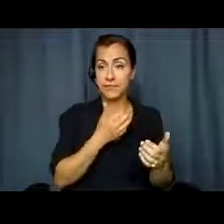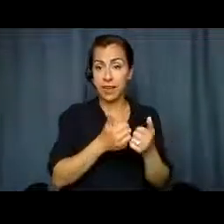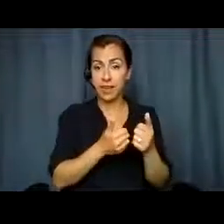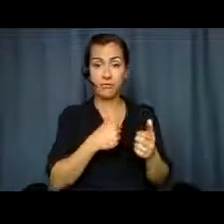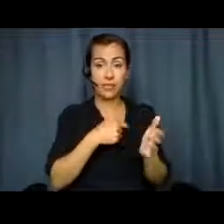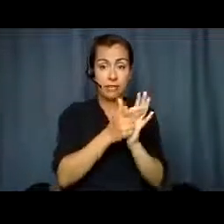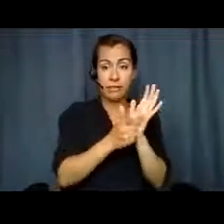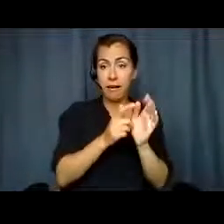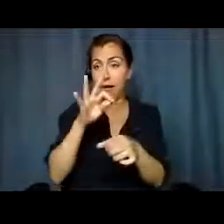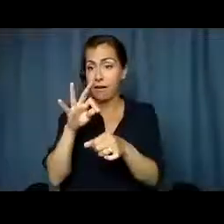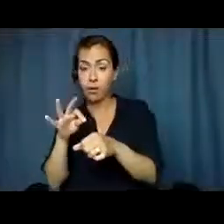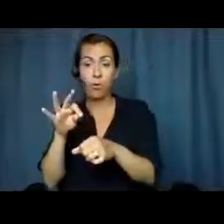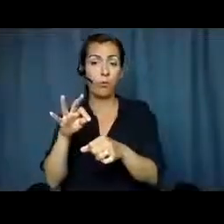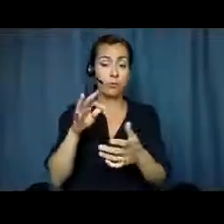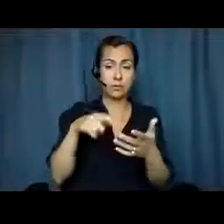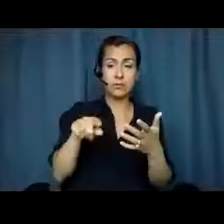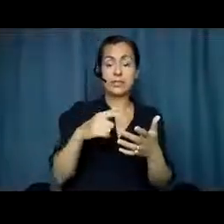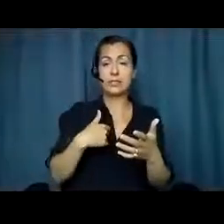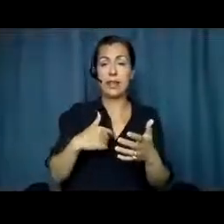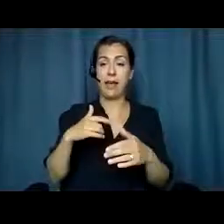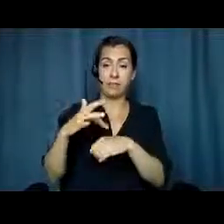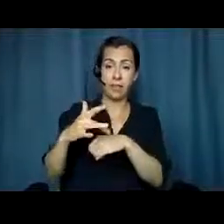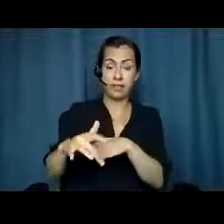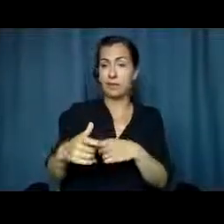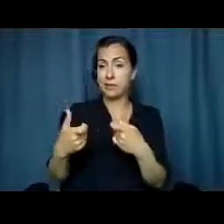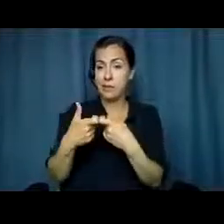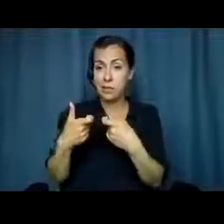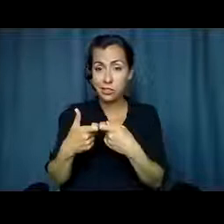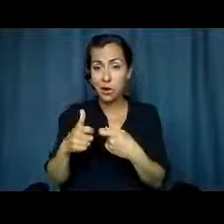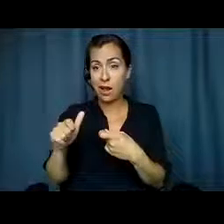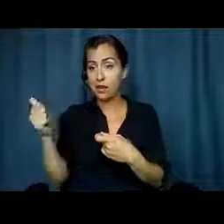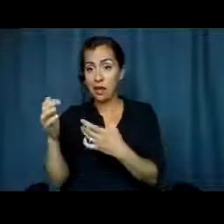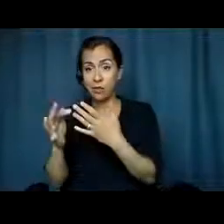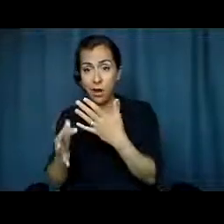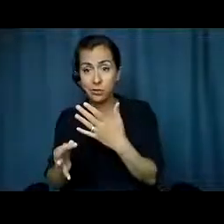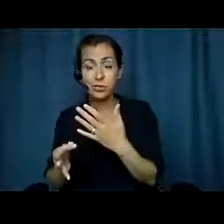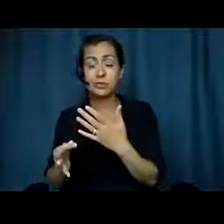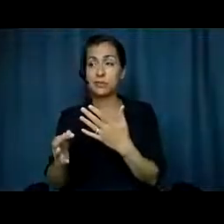expanding some rules under the NVRA, which i'll explain further